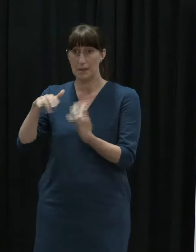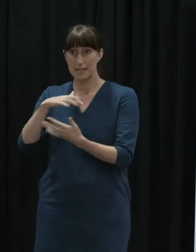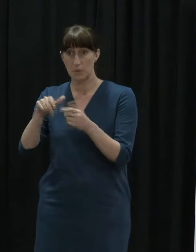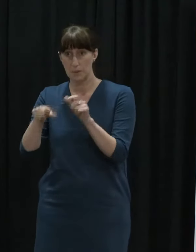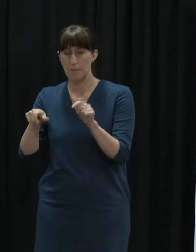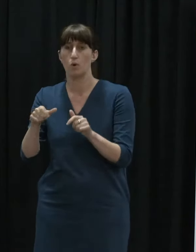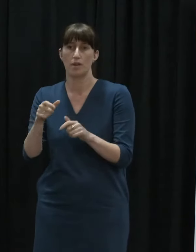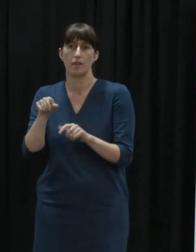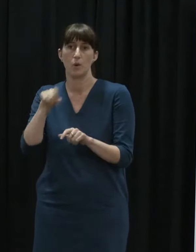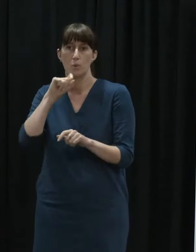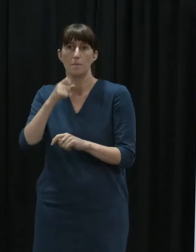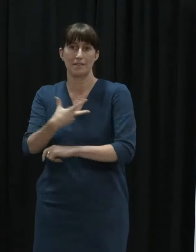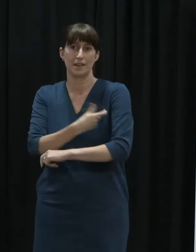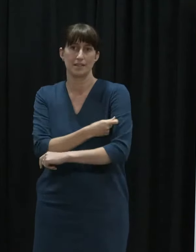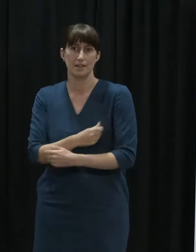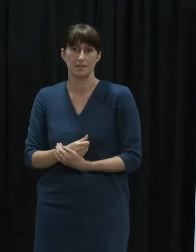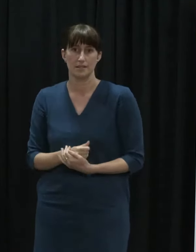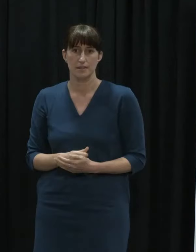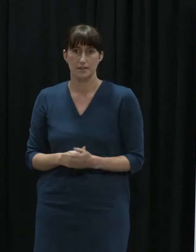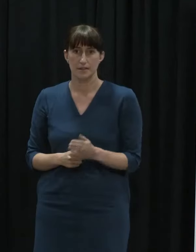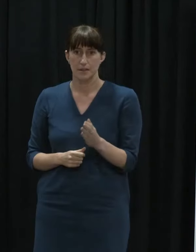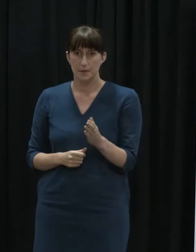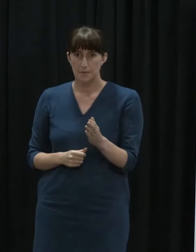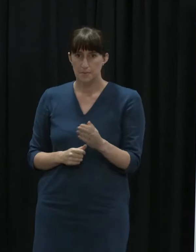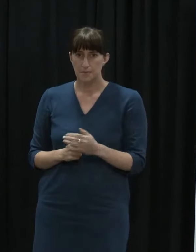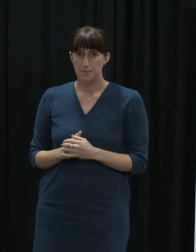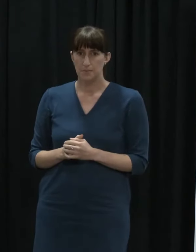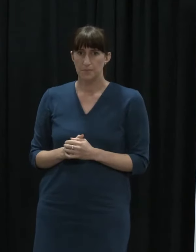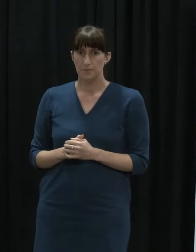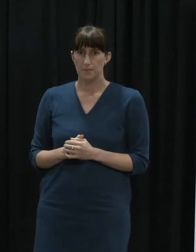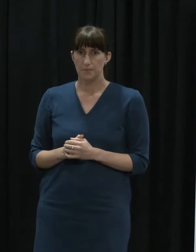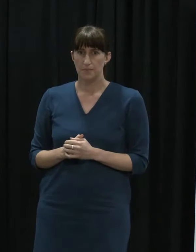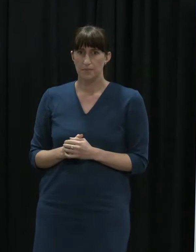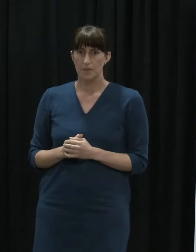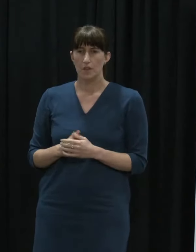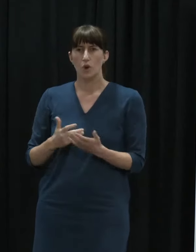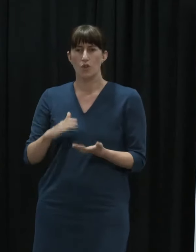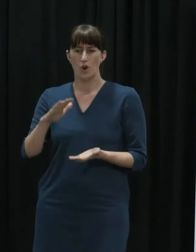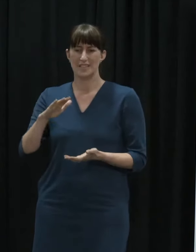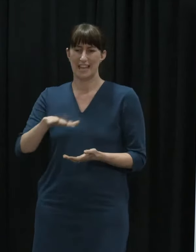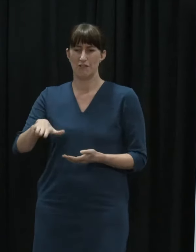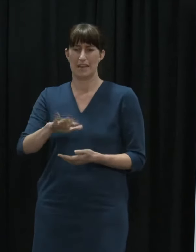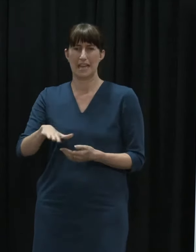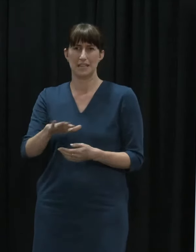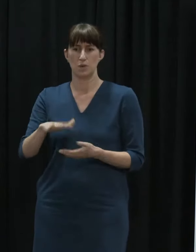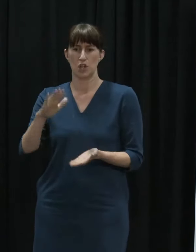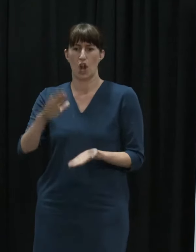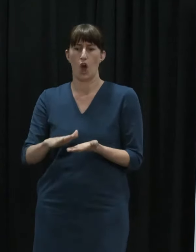Island would like some confident they are around vaccinated individuals. Green is greater